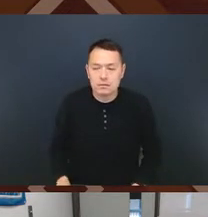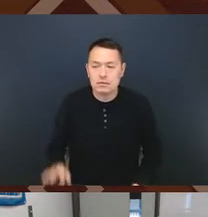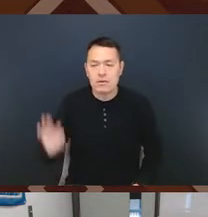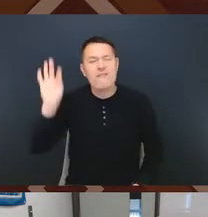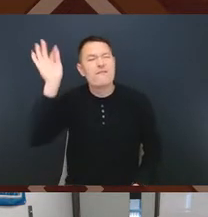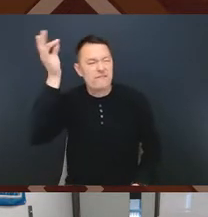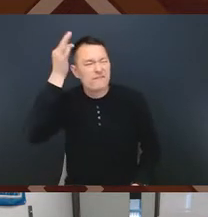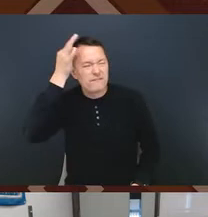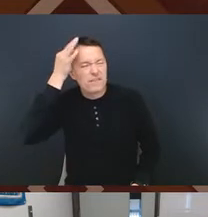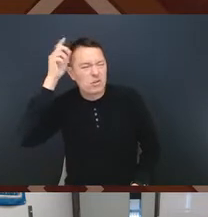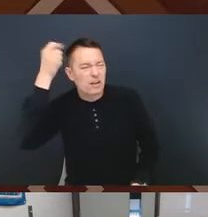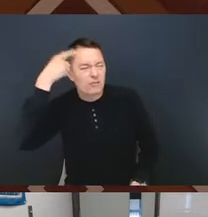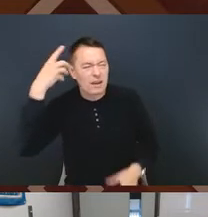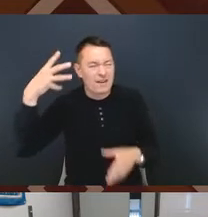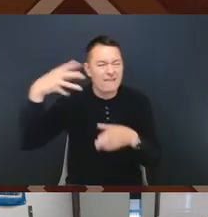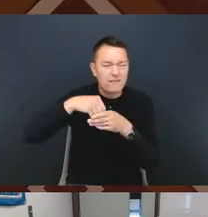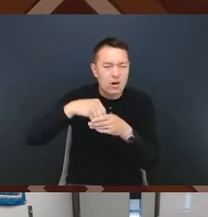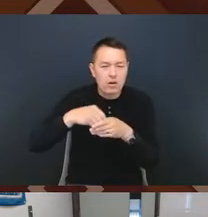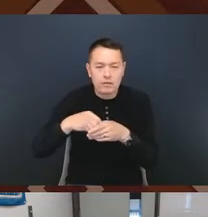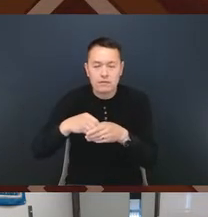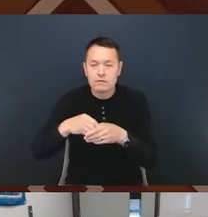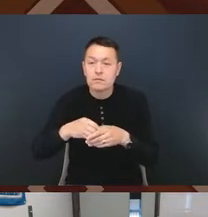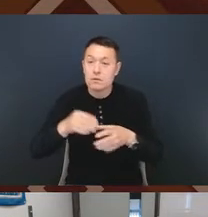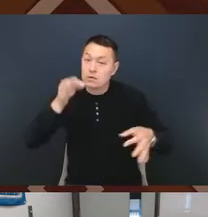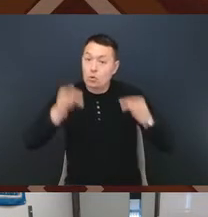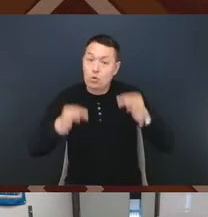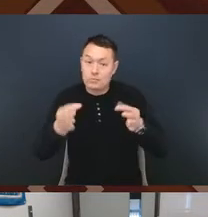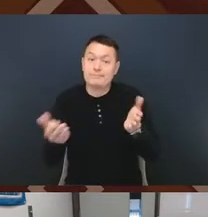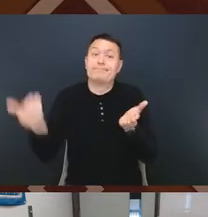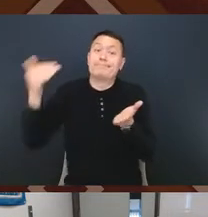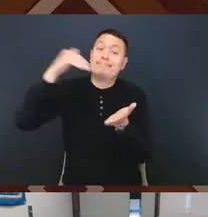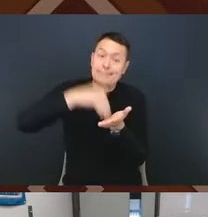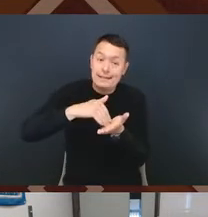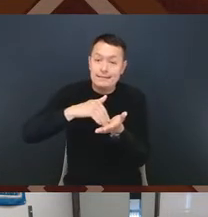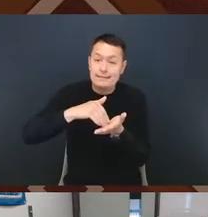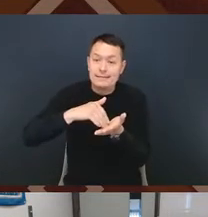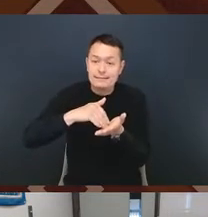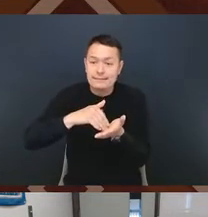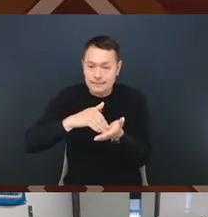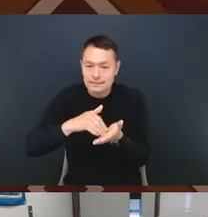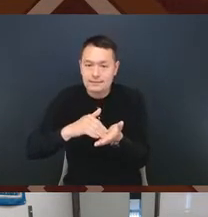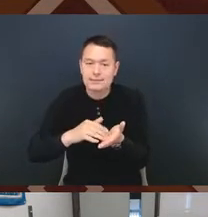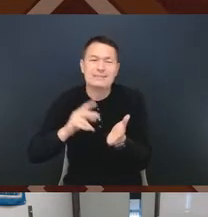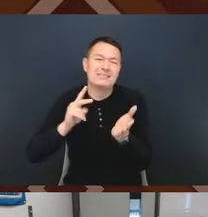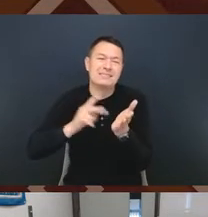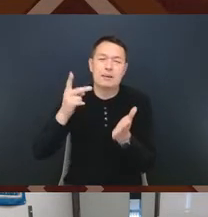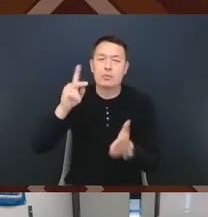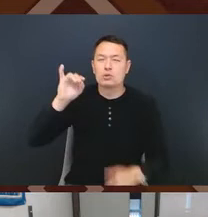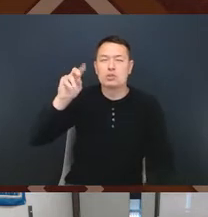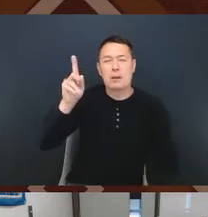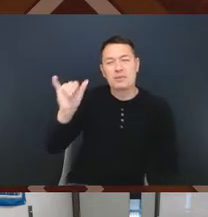and they tried the case again. That double jeopardy the men had